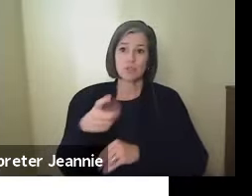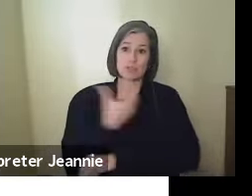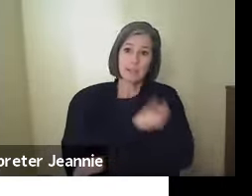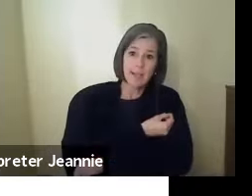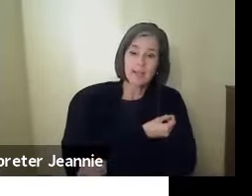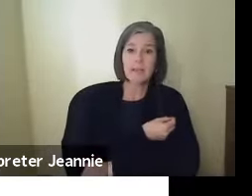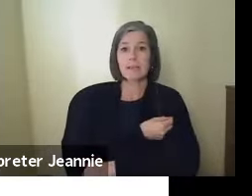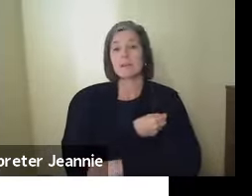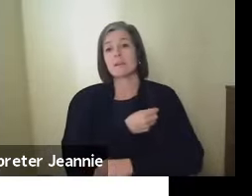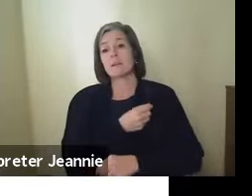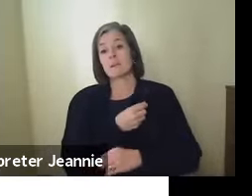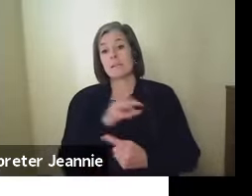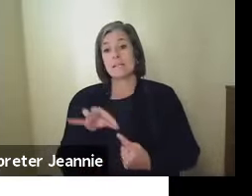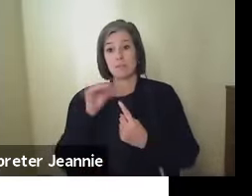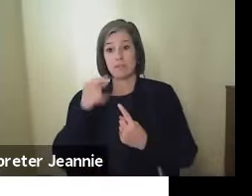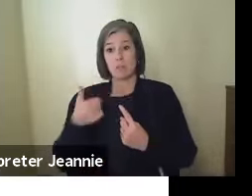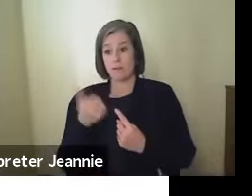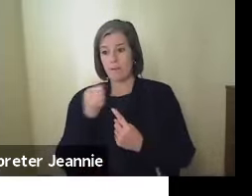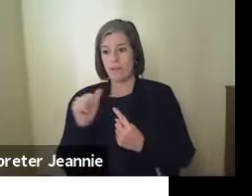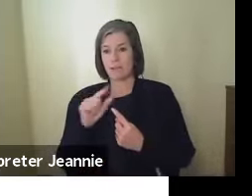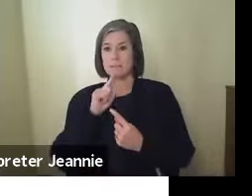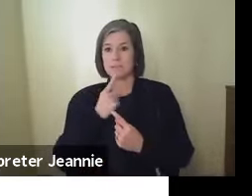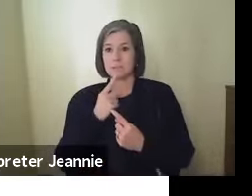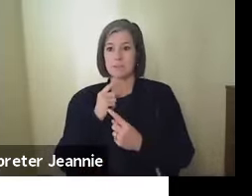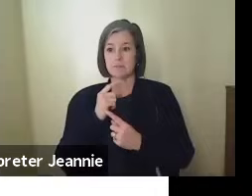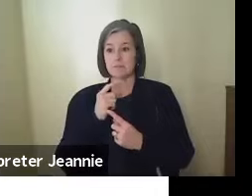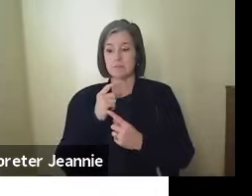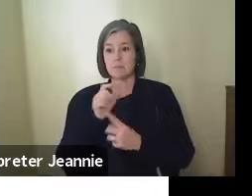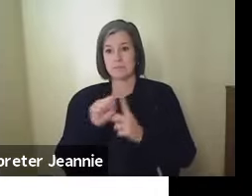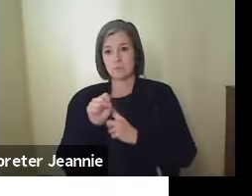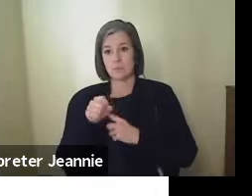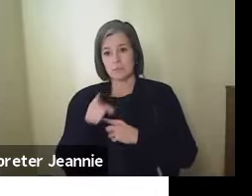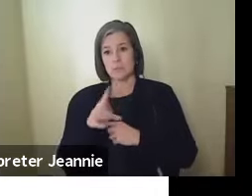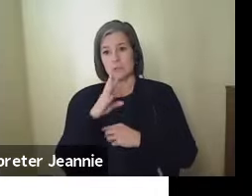particularly if you have any of those conditions that Dr. Fiscus was talking about or asked about,